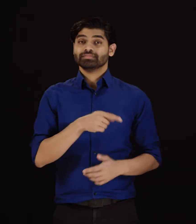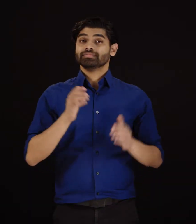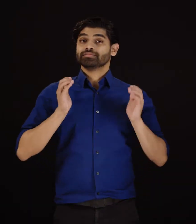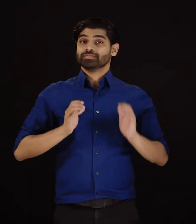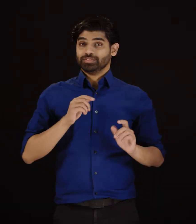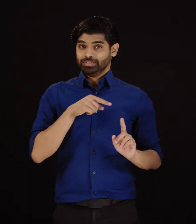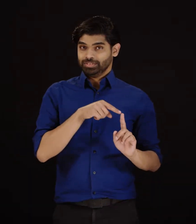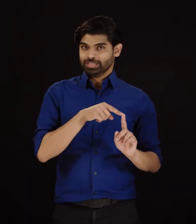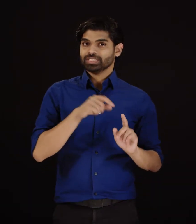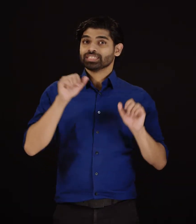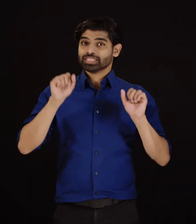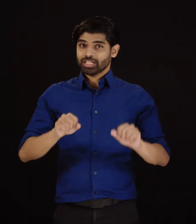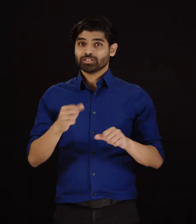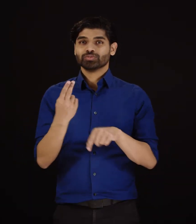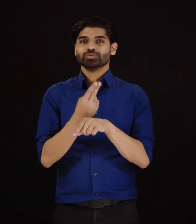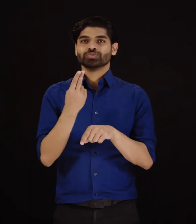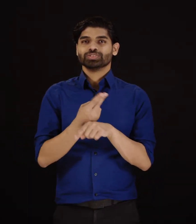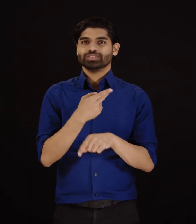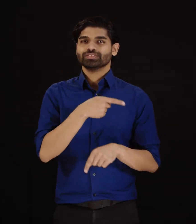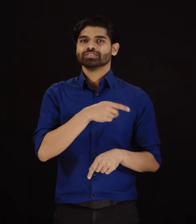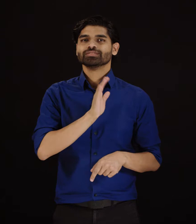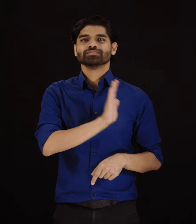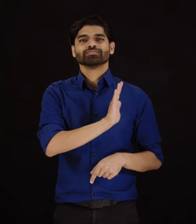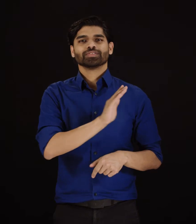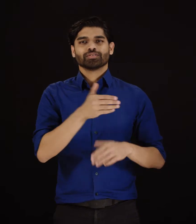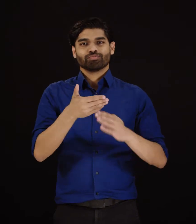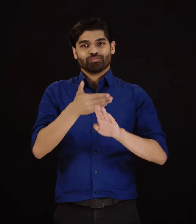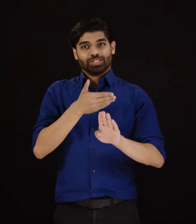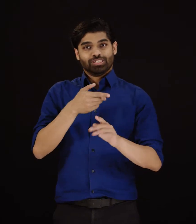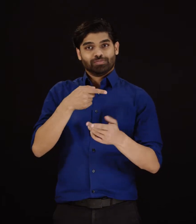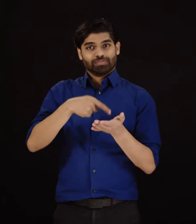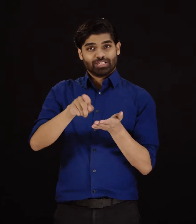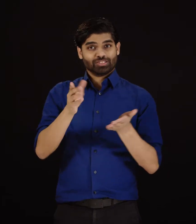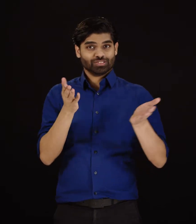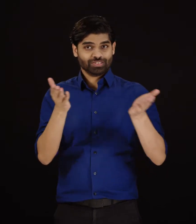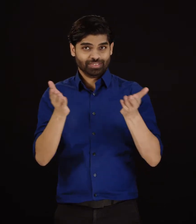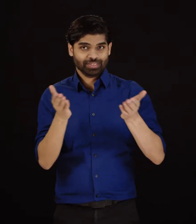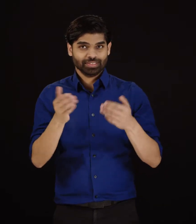In order for a customer to be able to access their prepaid services they must